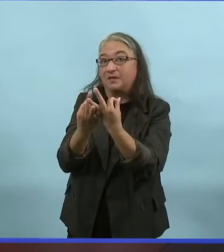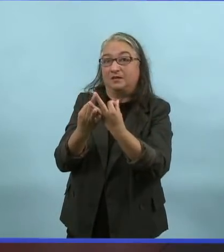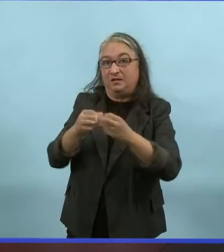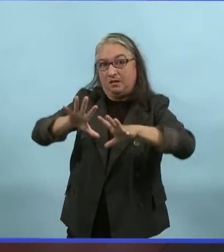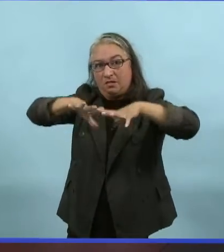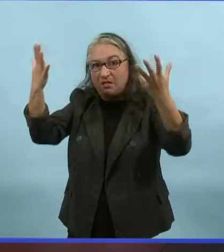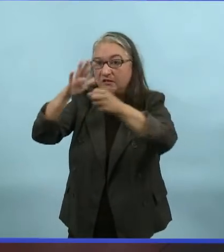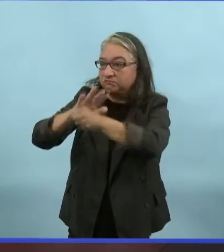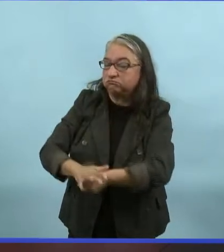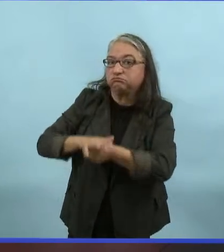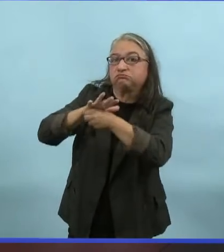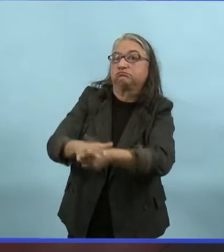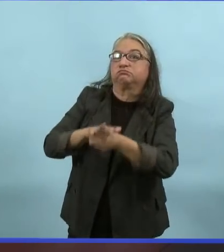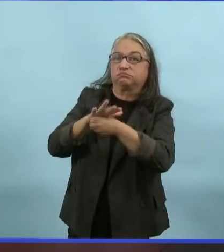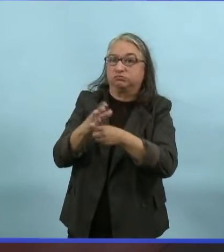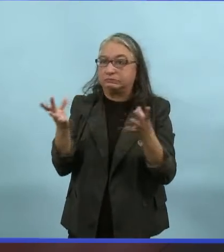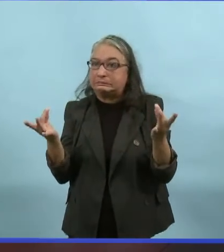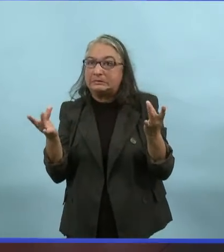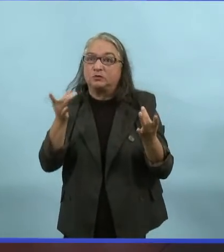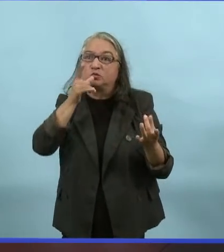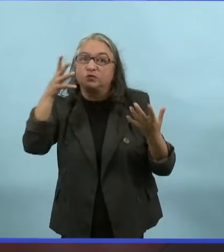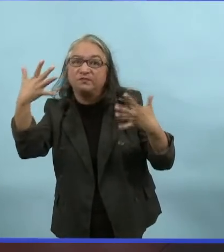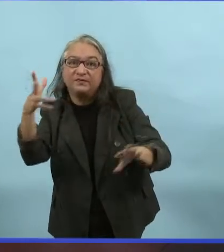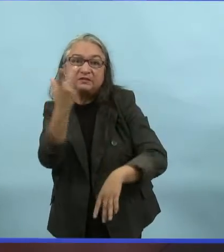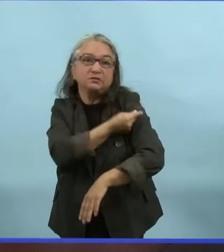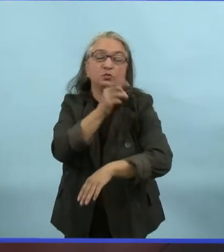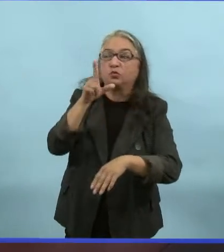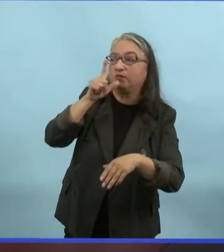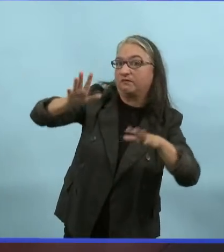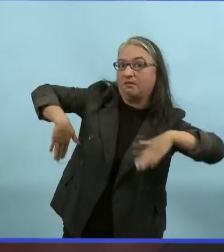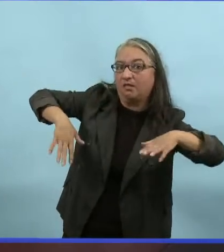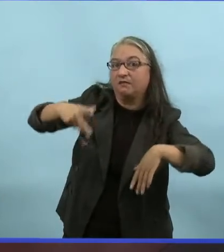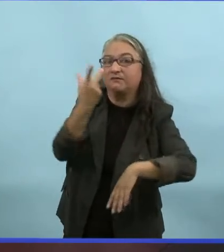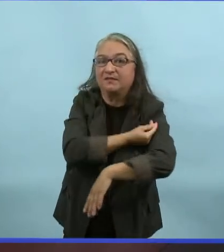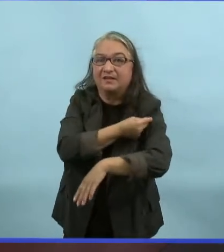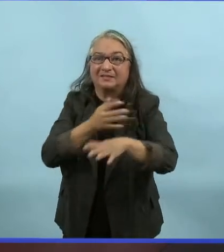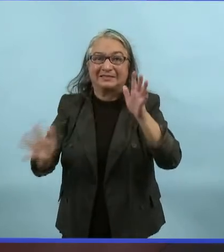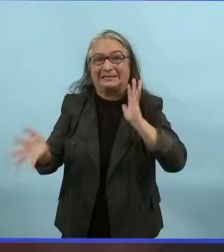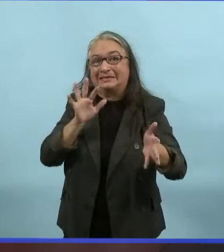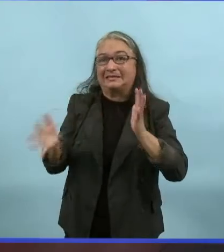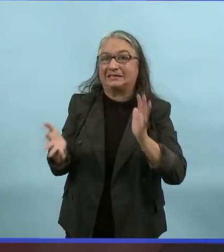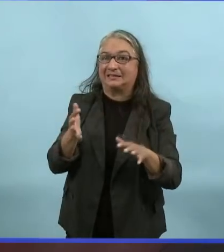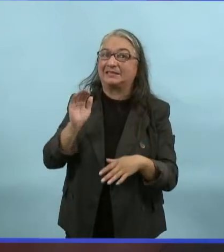people start to gather in different ways more of these kind of confrontations are going to happen